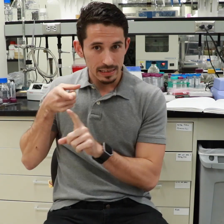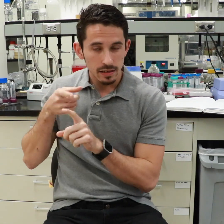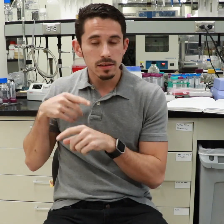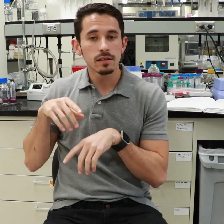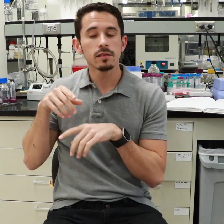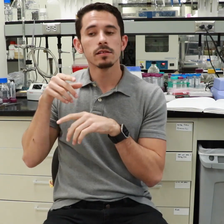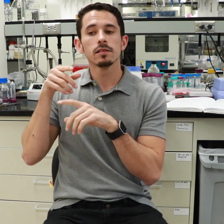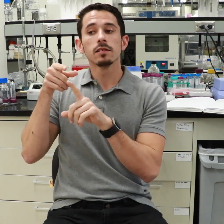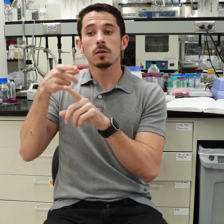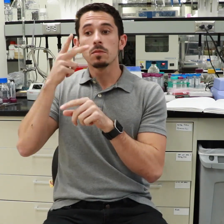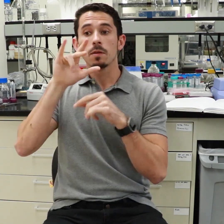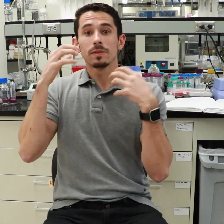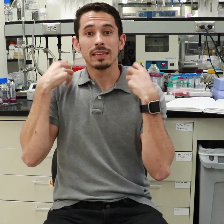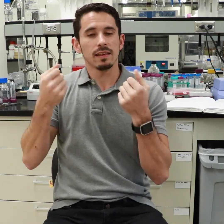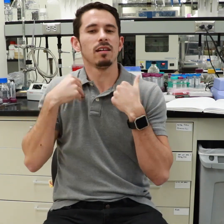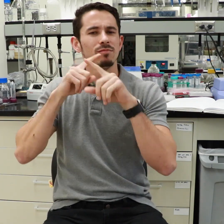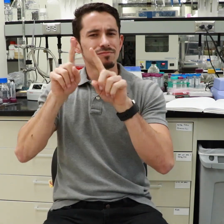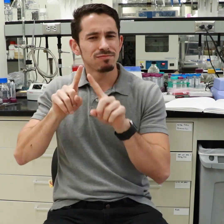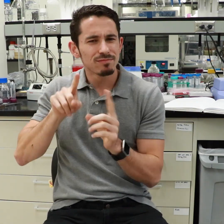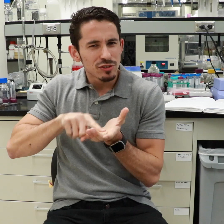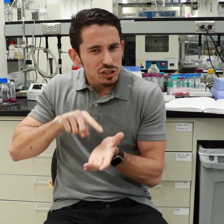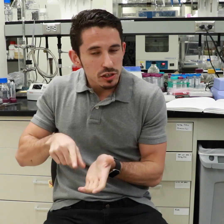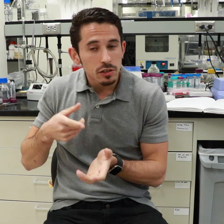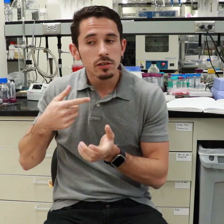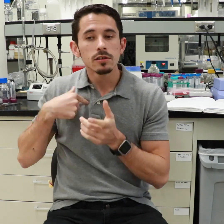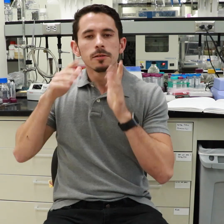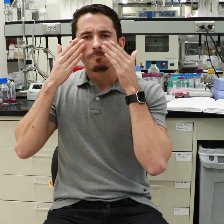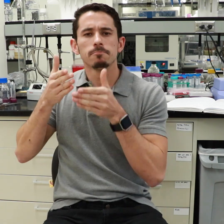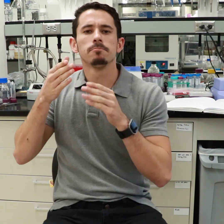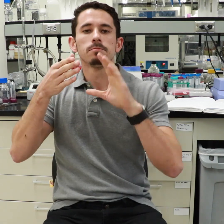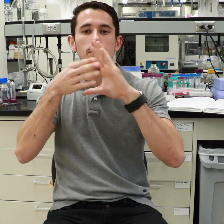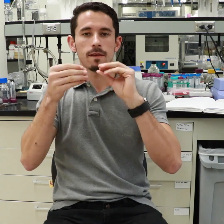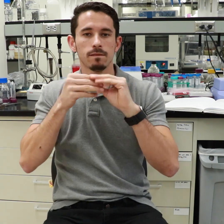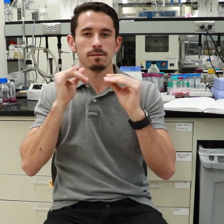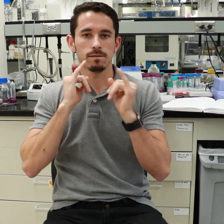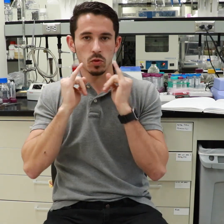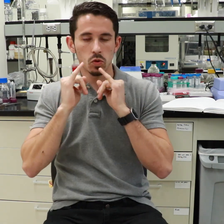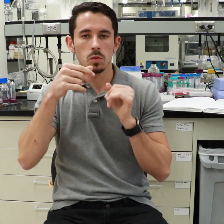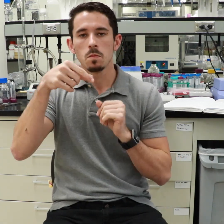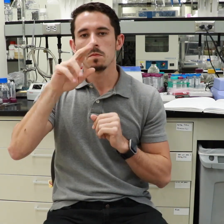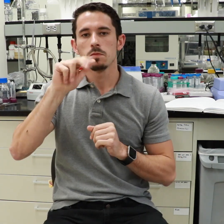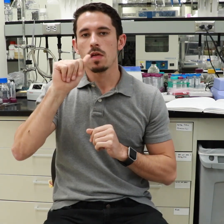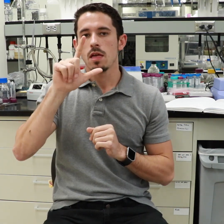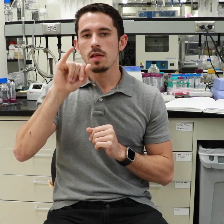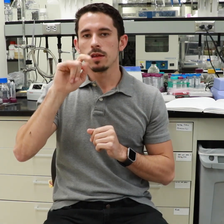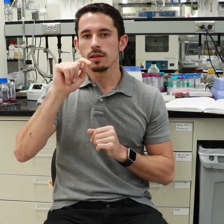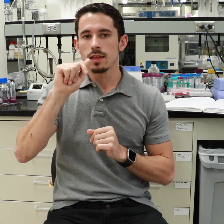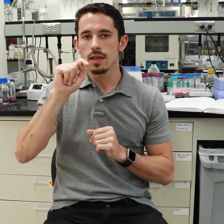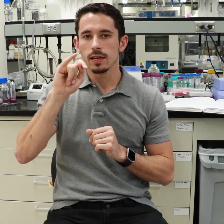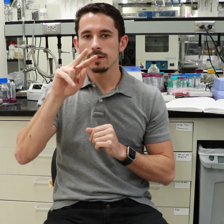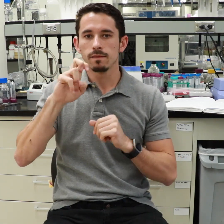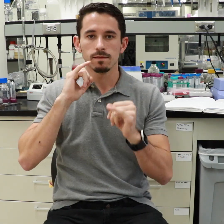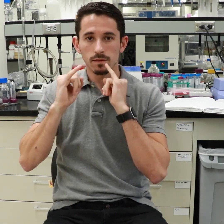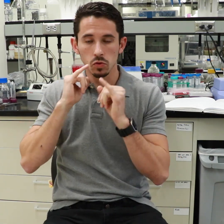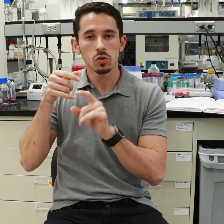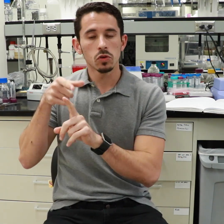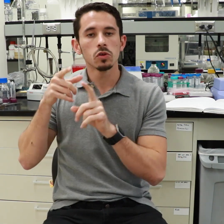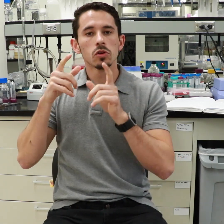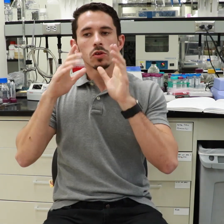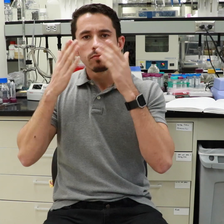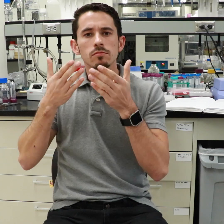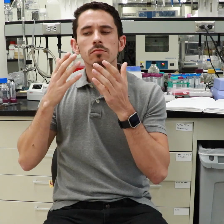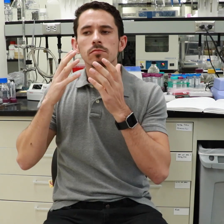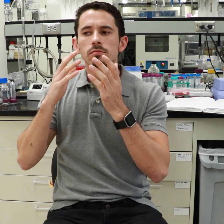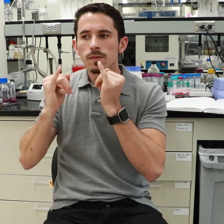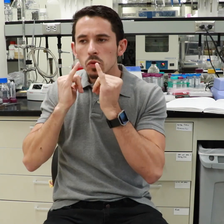There are many researches in Public Health -- I use a qualitative research method where I interview